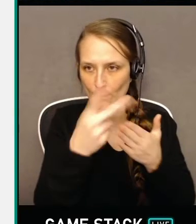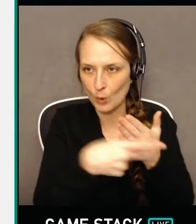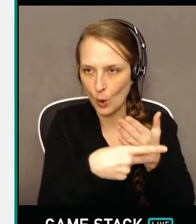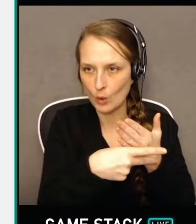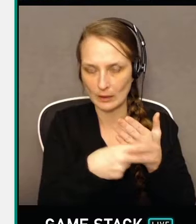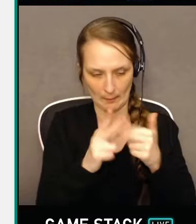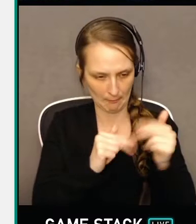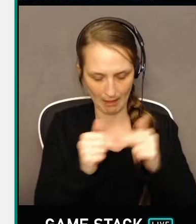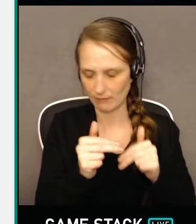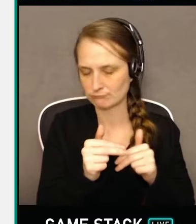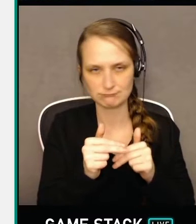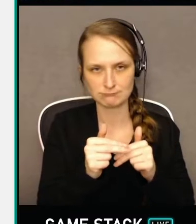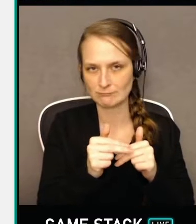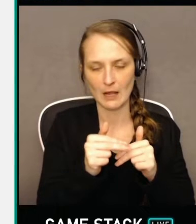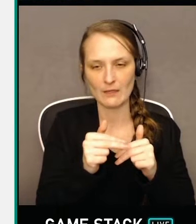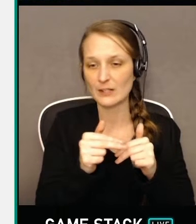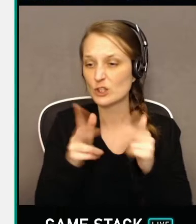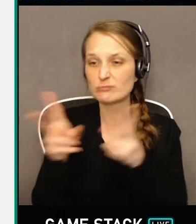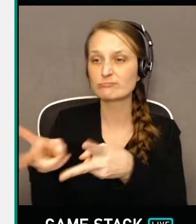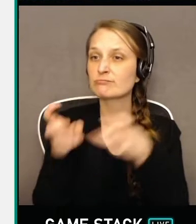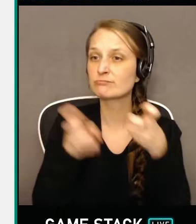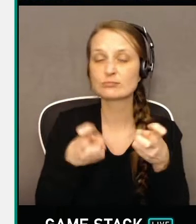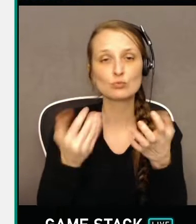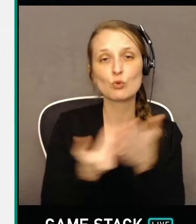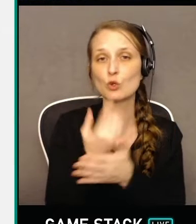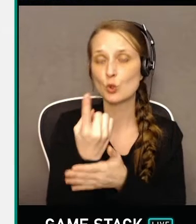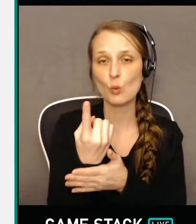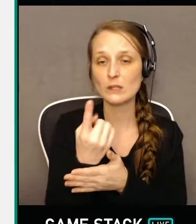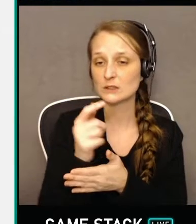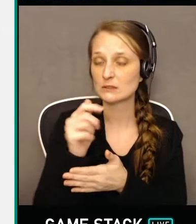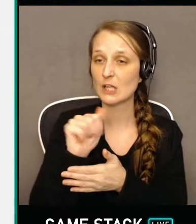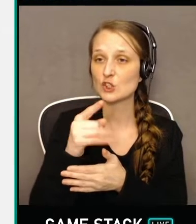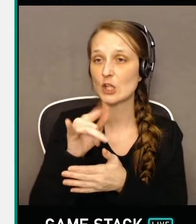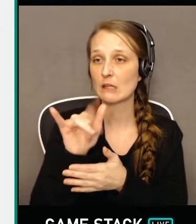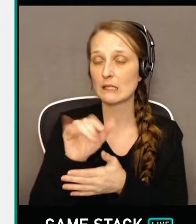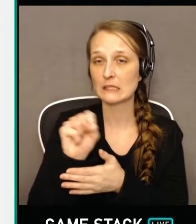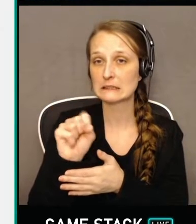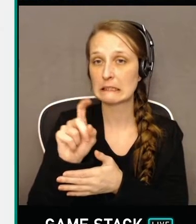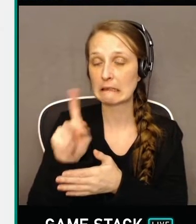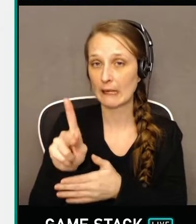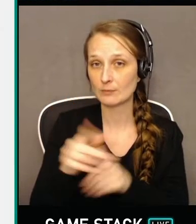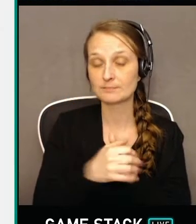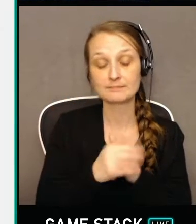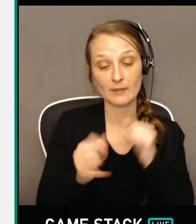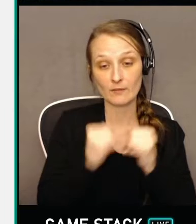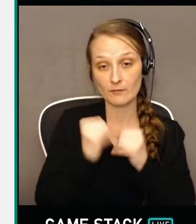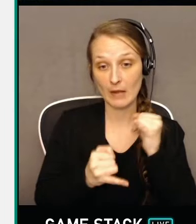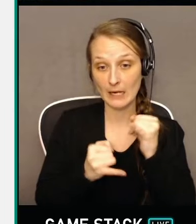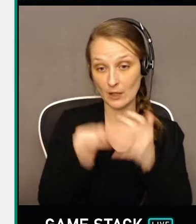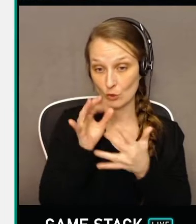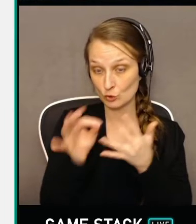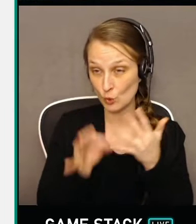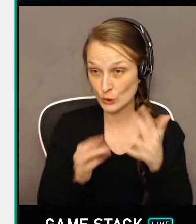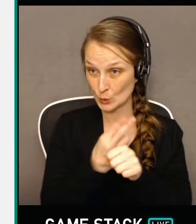program build and instead just grab the newest Agility SDK. Finally, the choice to use the Agility SDK is purely